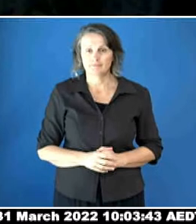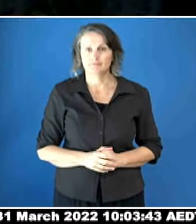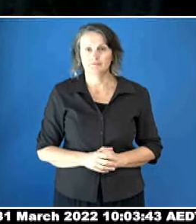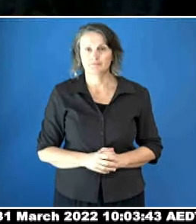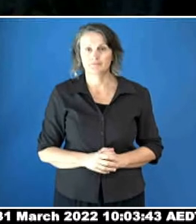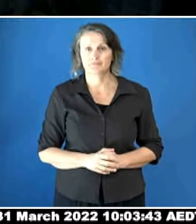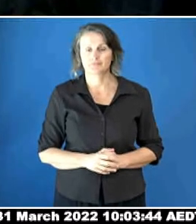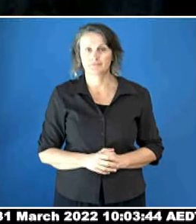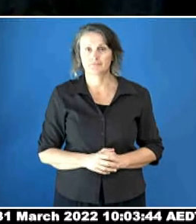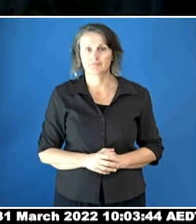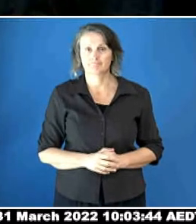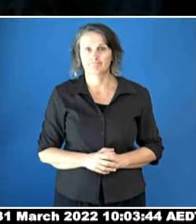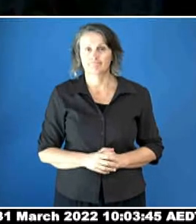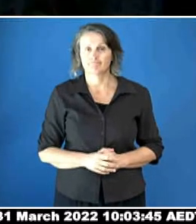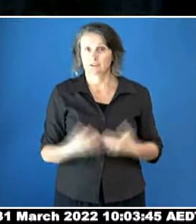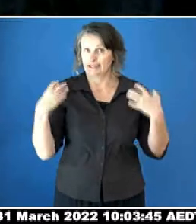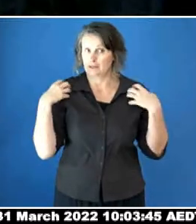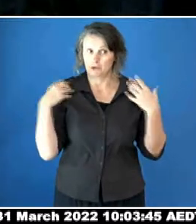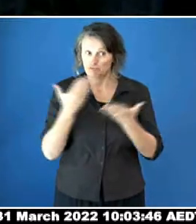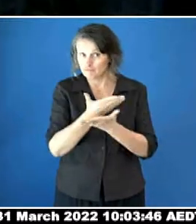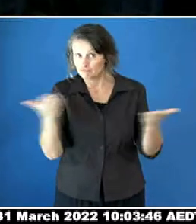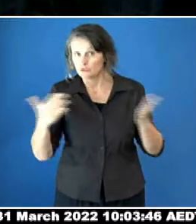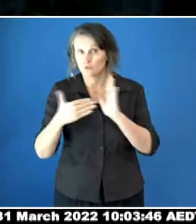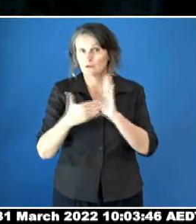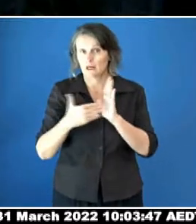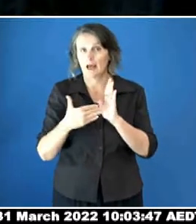Very well. MS EASTMAN: Commissioners, today you will continue to hear from women